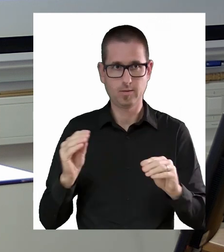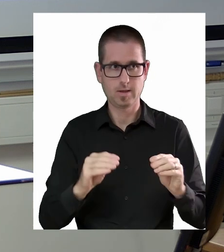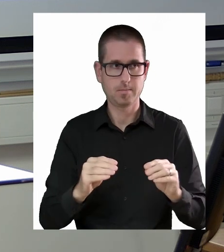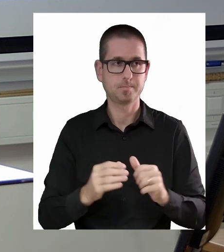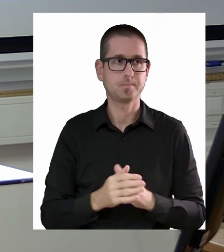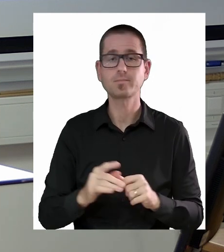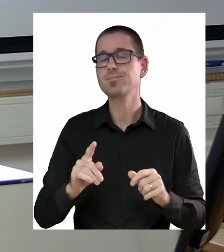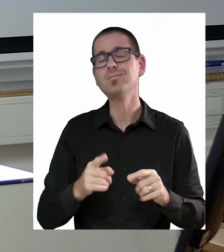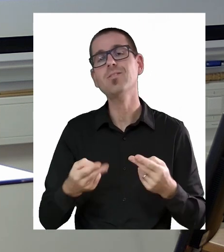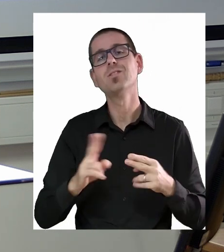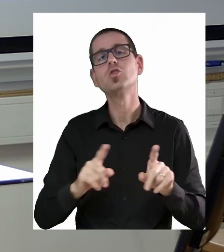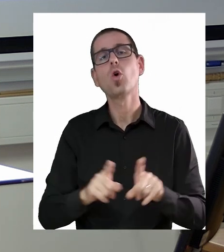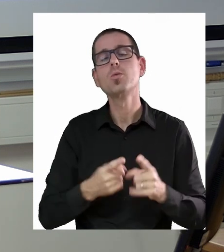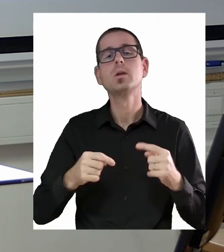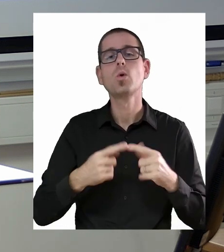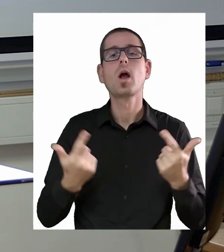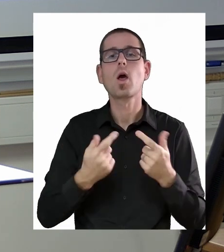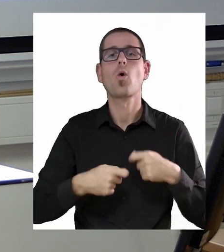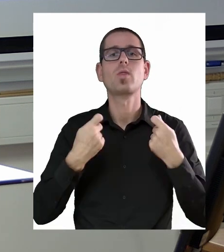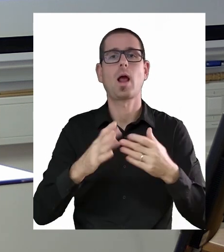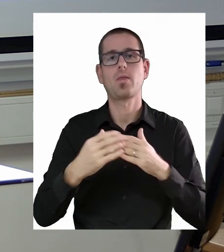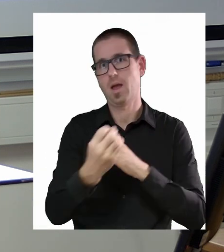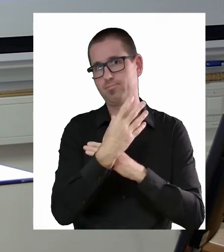put on this slide. So I thank to all of them